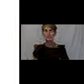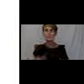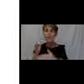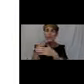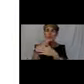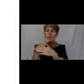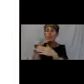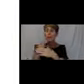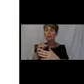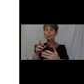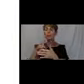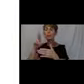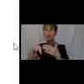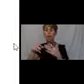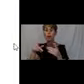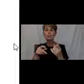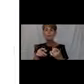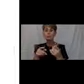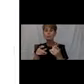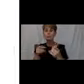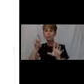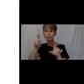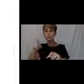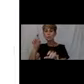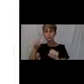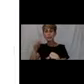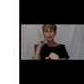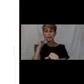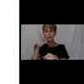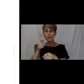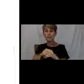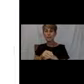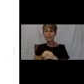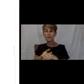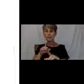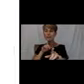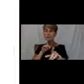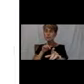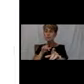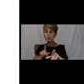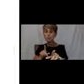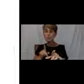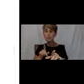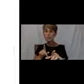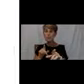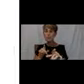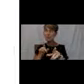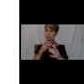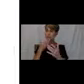that should come up for everybody. So this is a really great mix of experience.